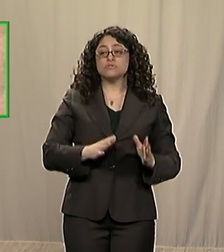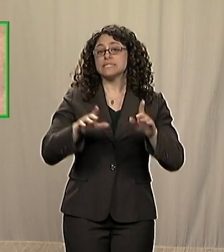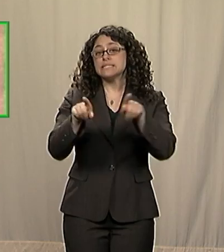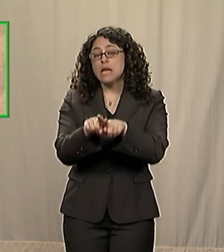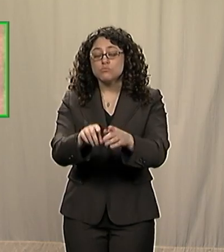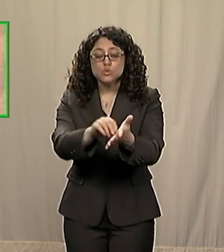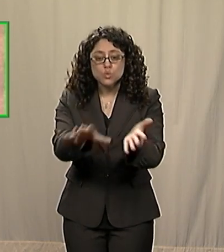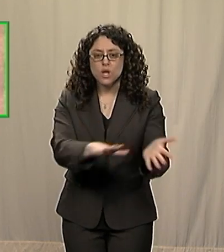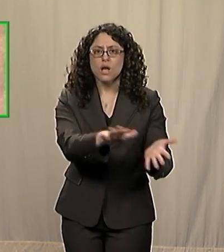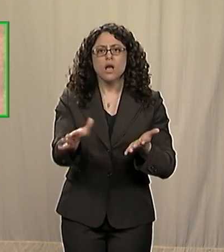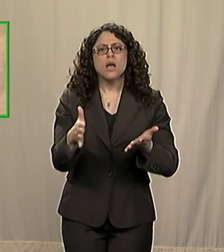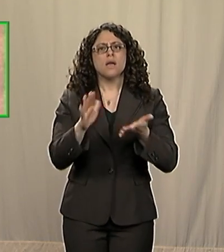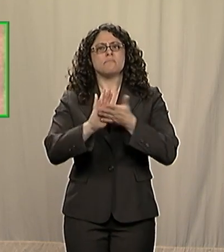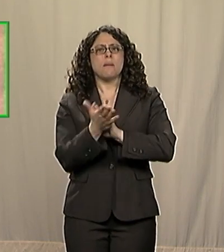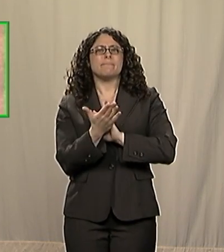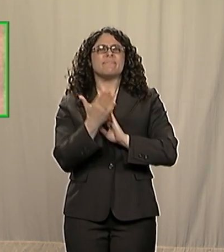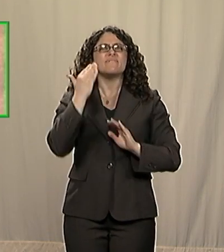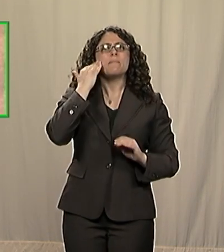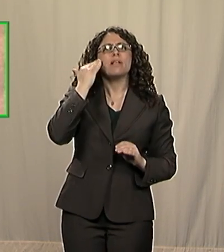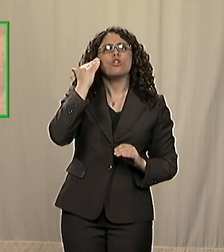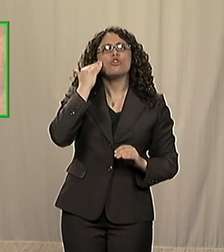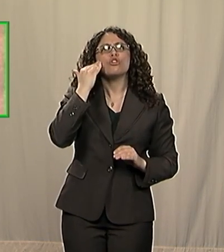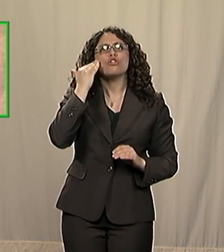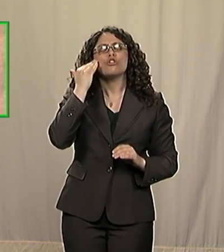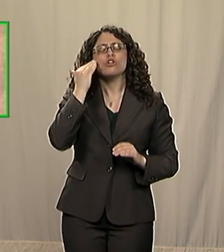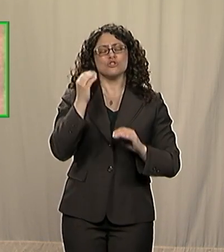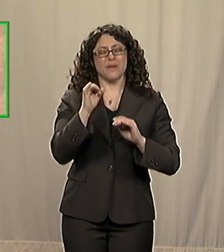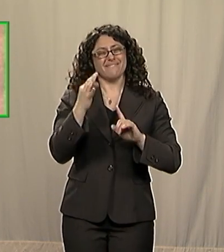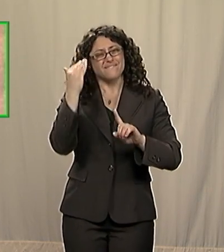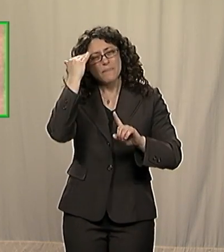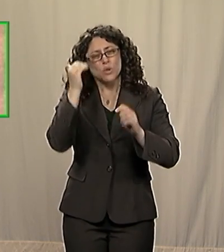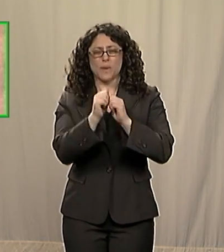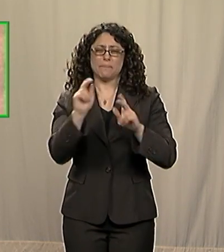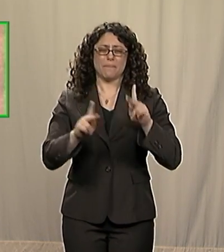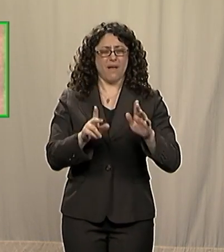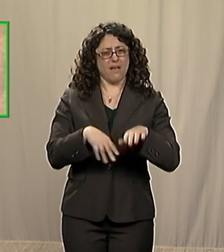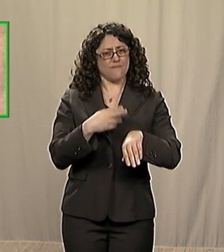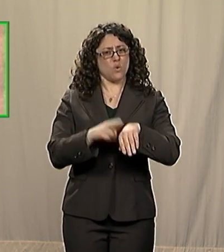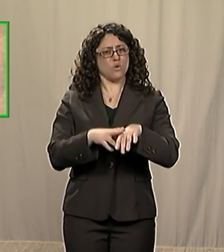with people not to present ourselves. During the course of this example, there's slightly